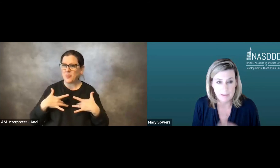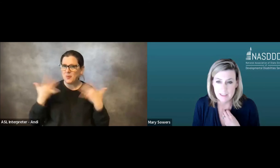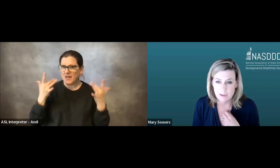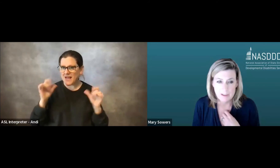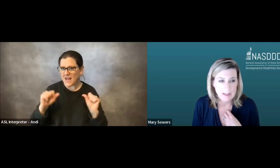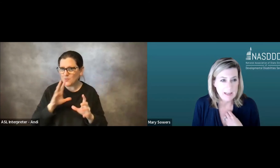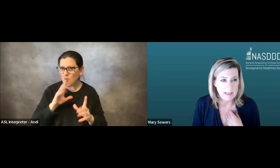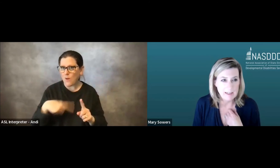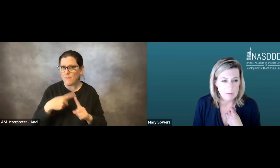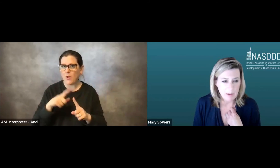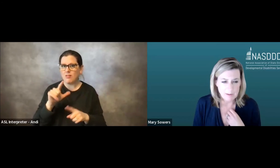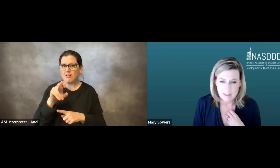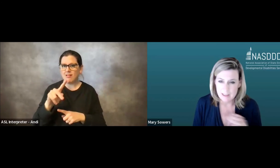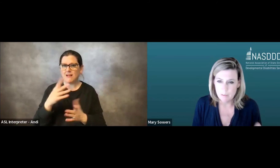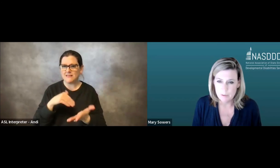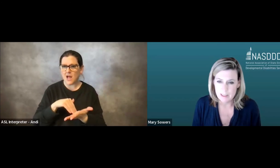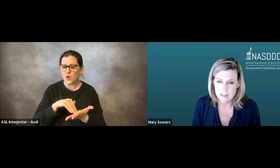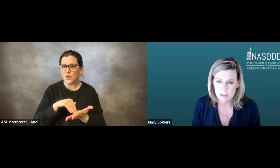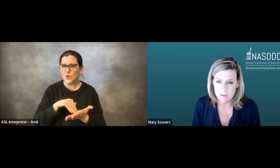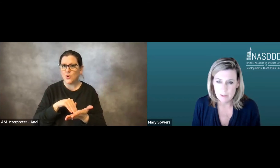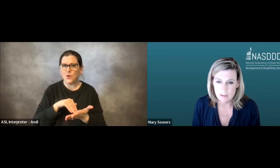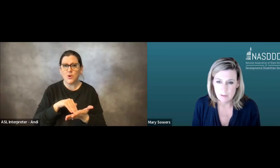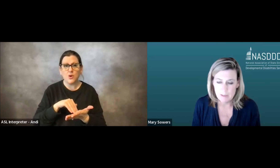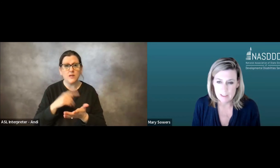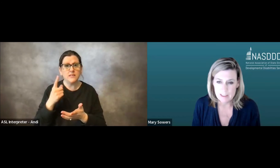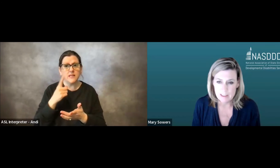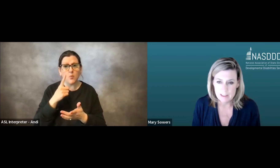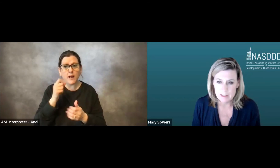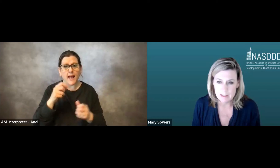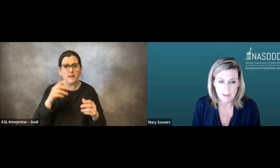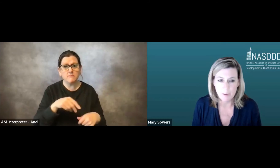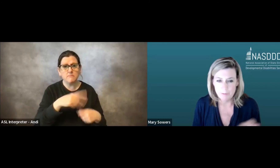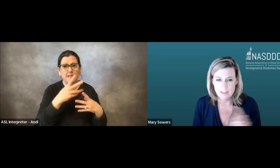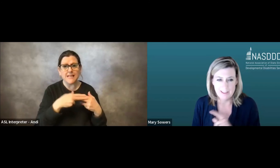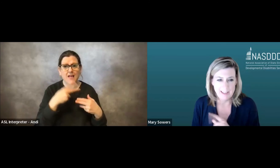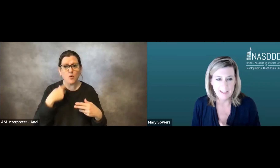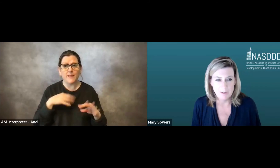center. And I just it was, is there someone that to advance the slide? Perfect, thank you.